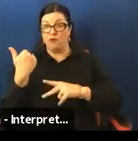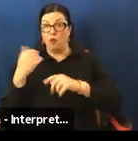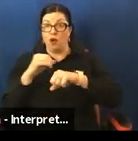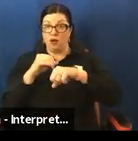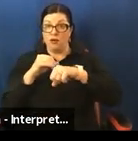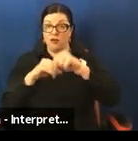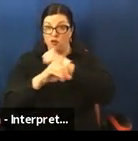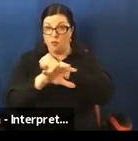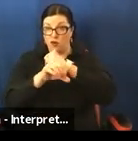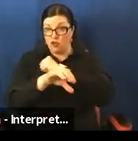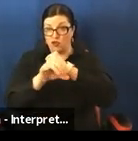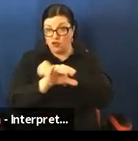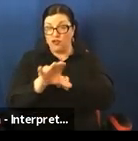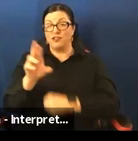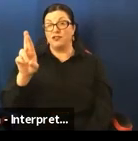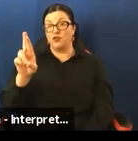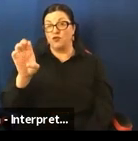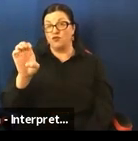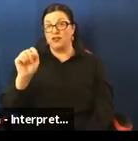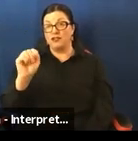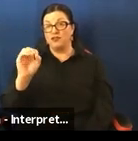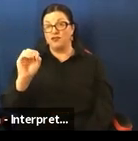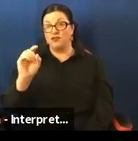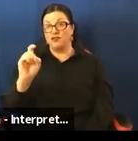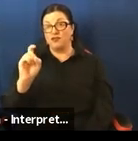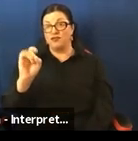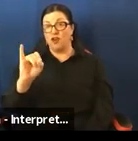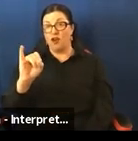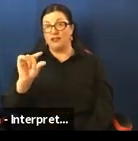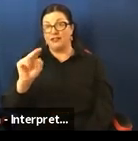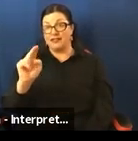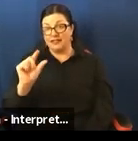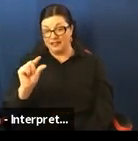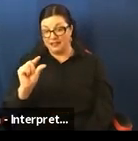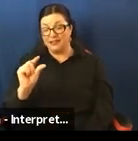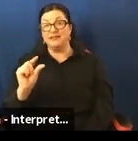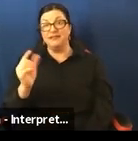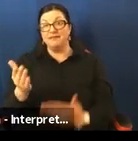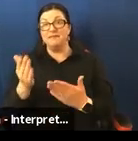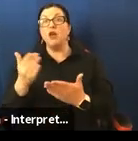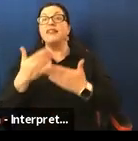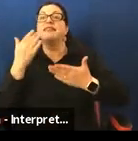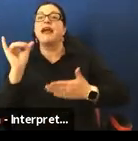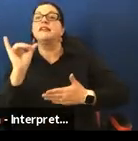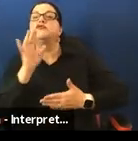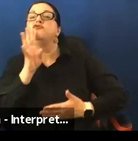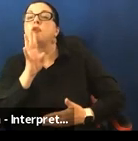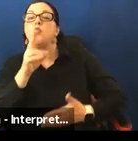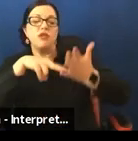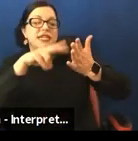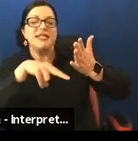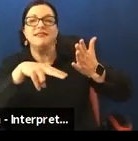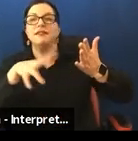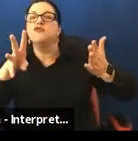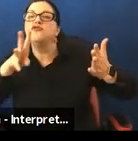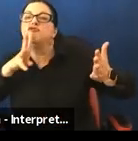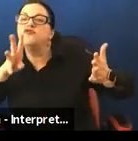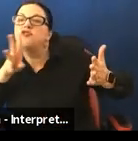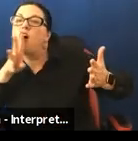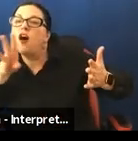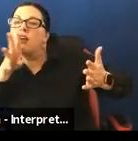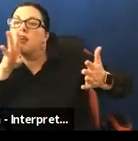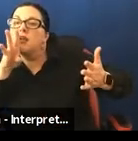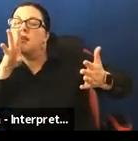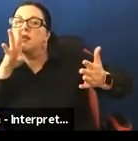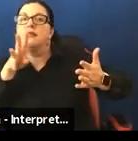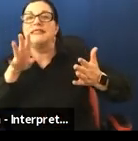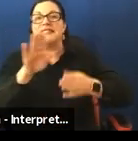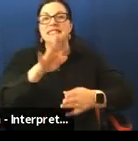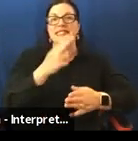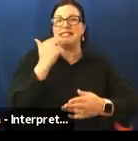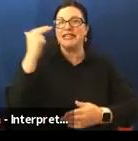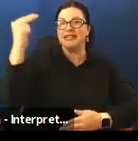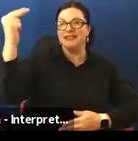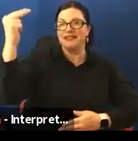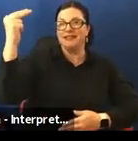Jason Williams: Building the foundations of language and relationships when we read and talk and sing. They are babies, it's laying that strong foundation so that they can learn based on that foundation